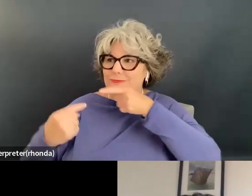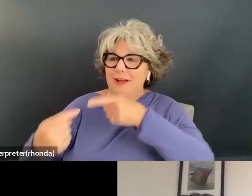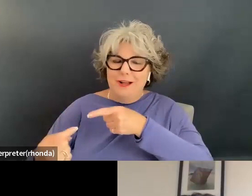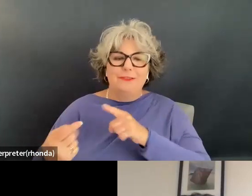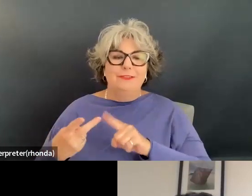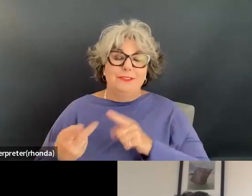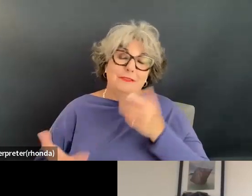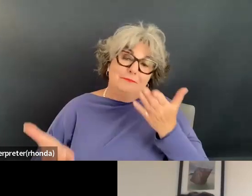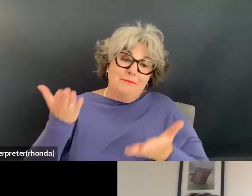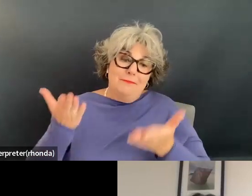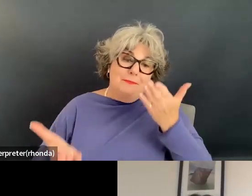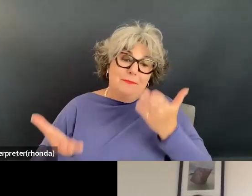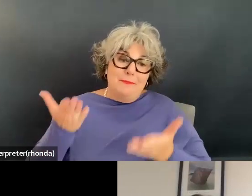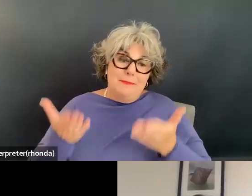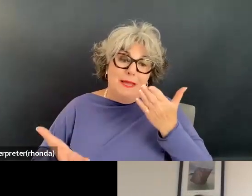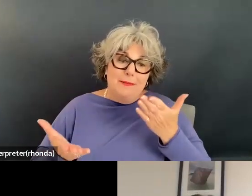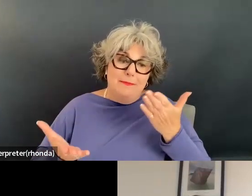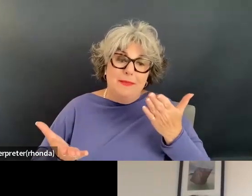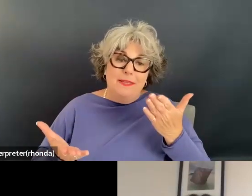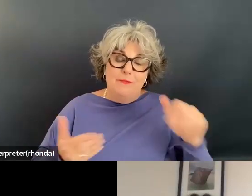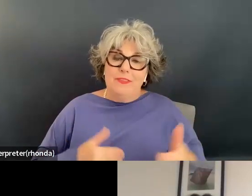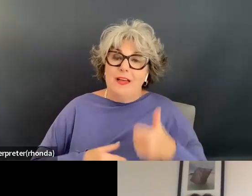maybe it's the case for other victims as well,